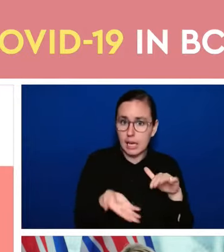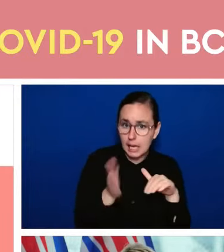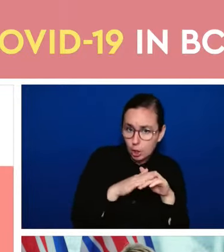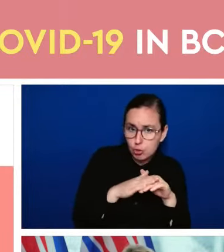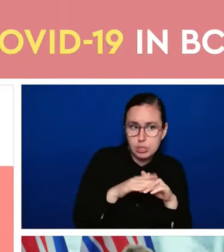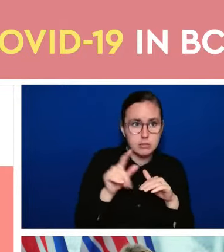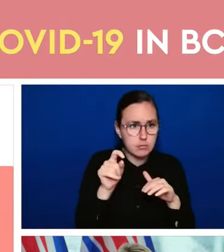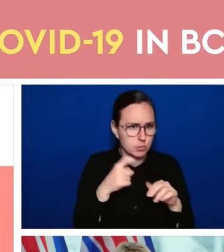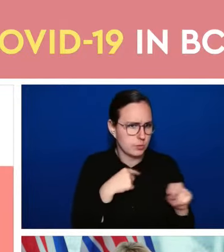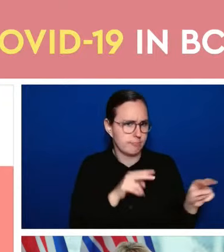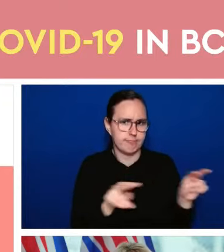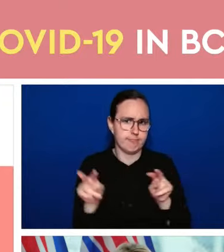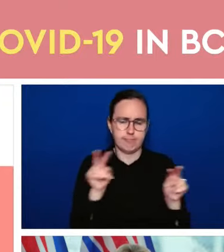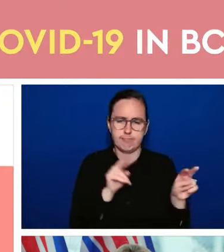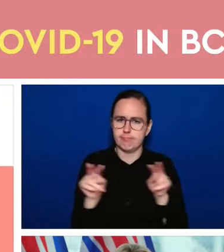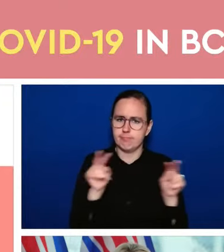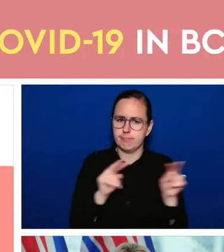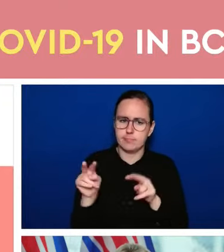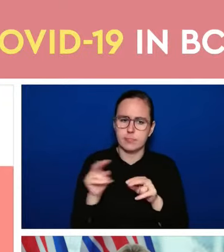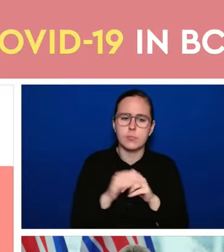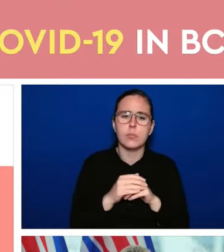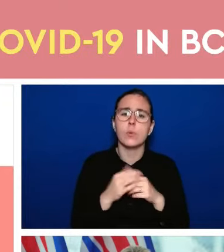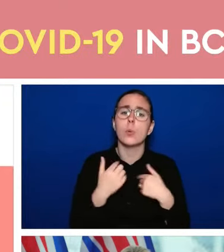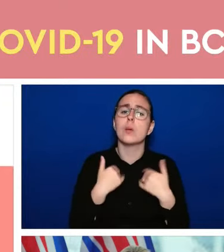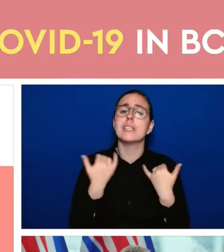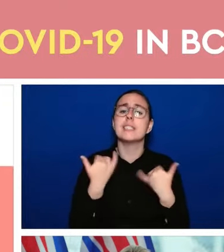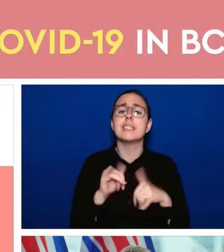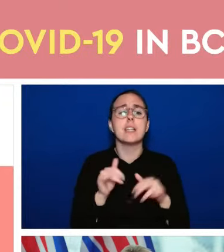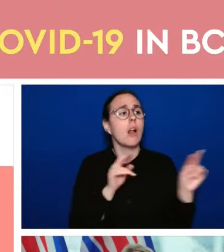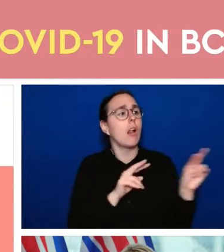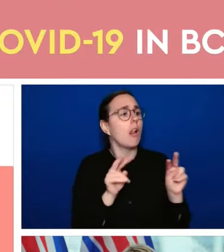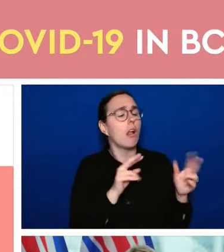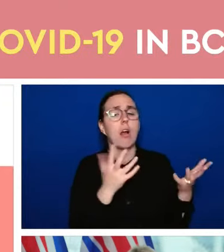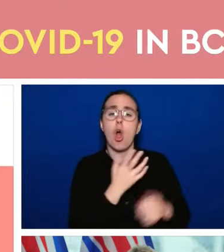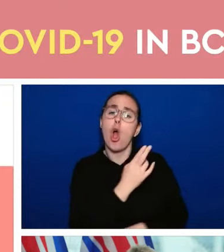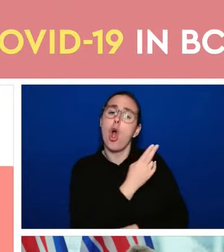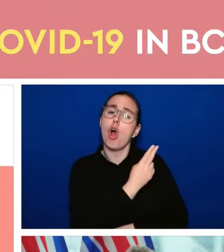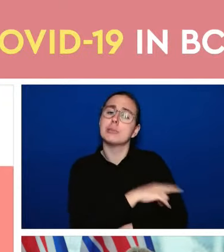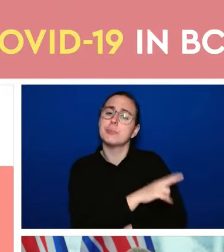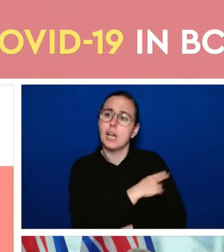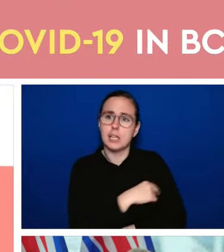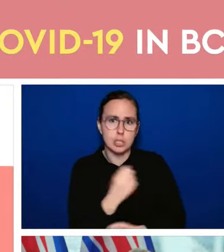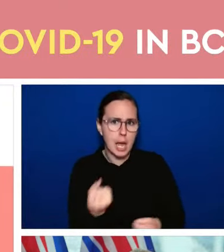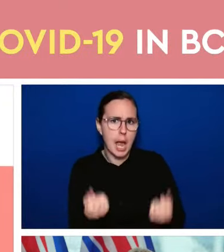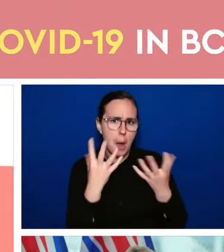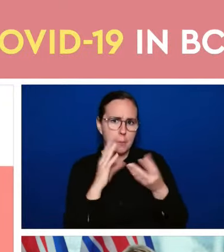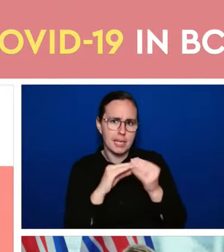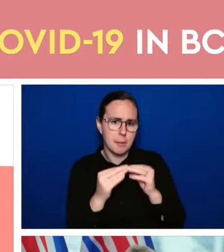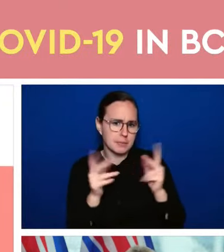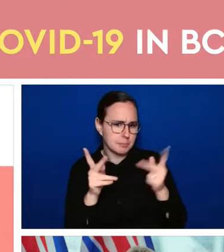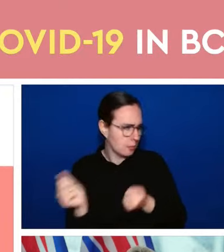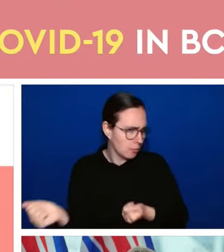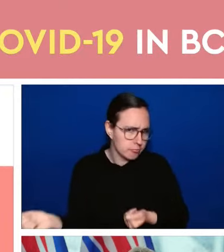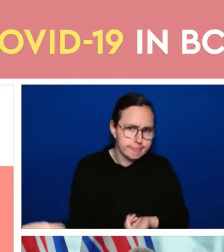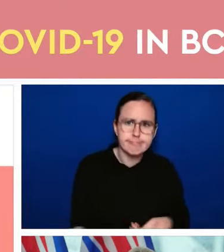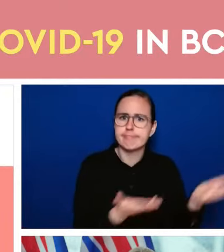hospitalizations critical care deaths a opiates and clusters in